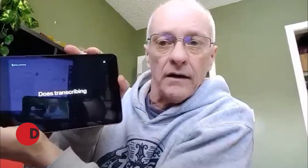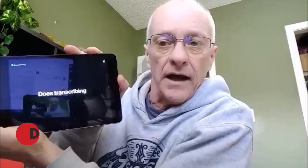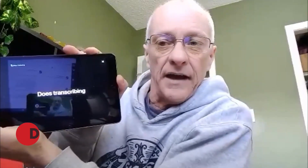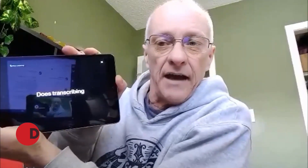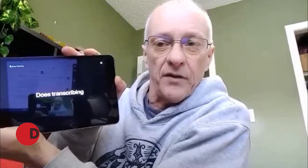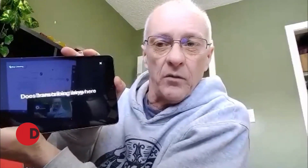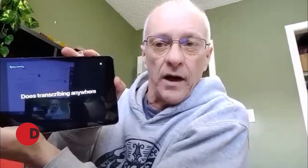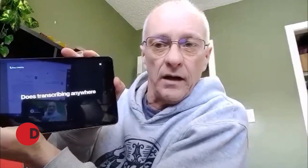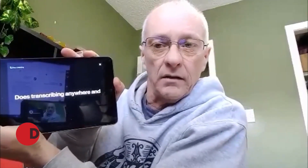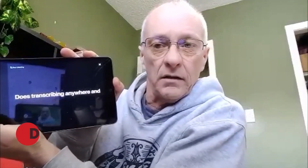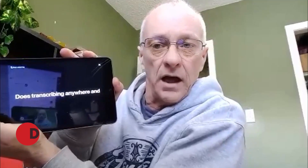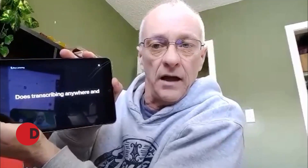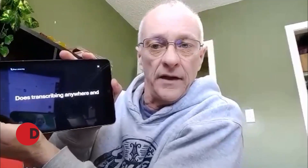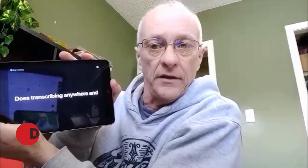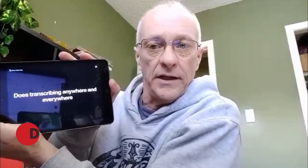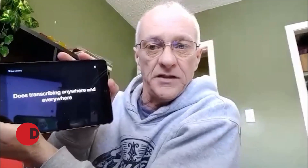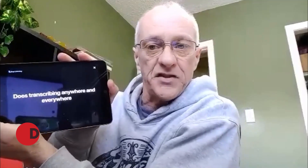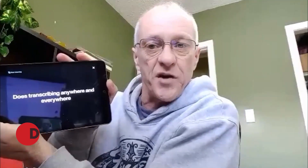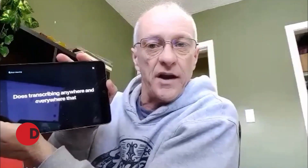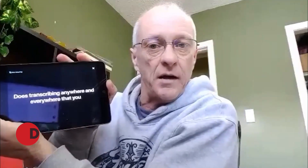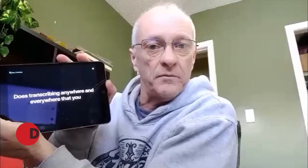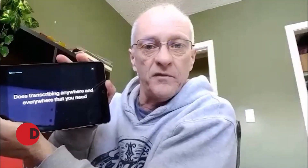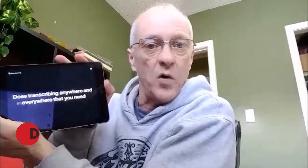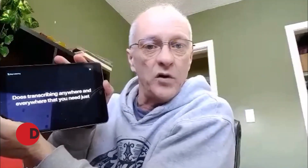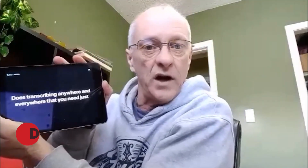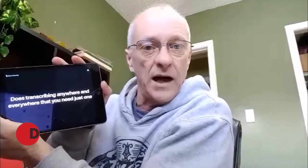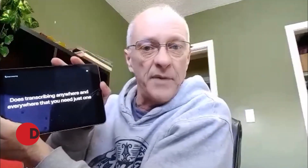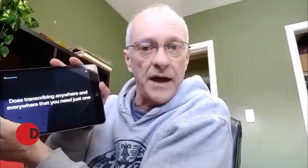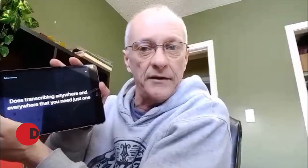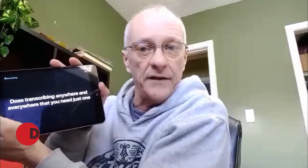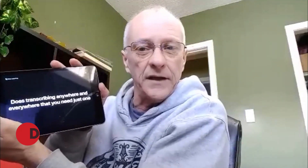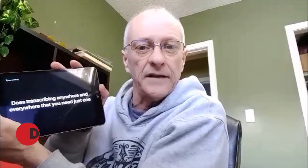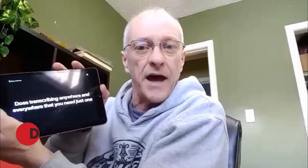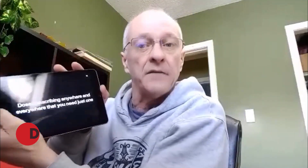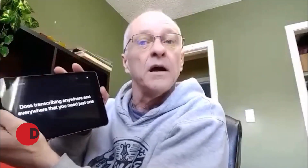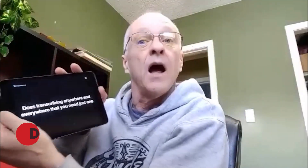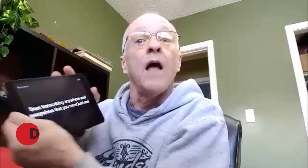anywhere and everywhere that you need just on a phone or iPad or anything